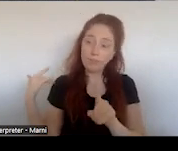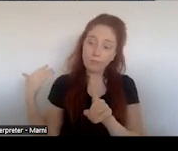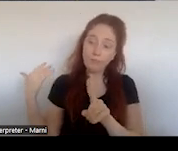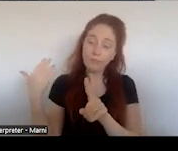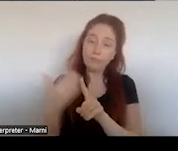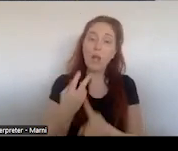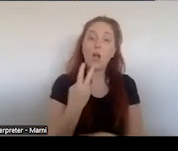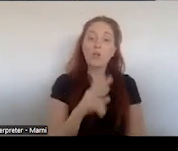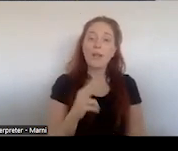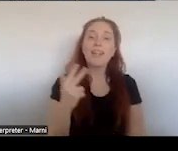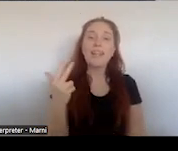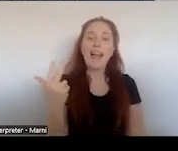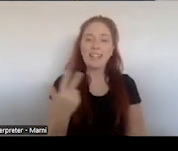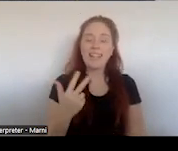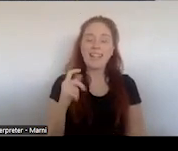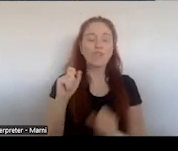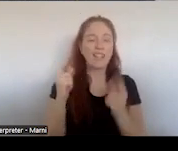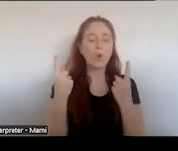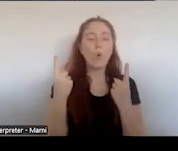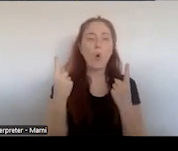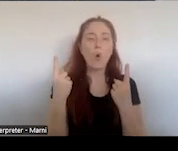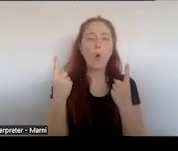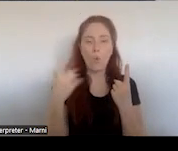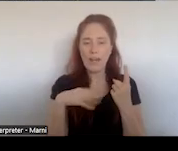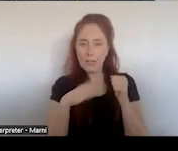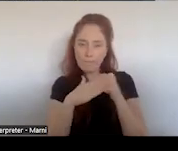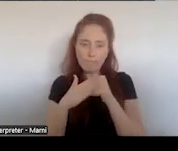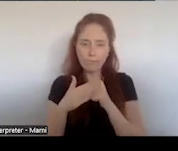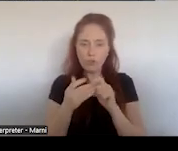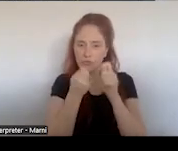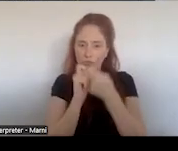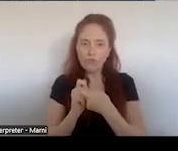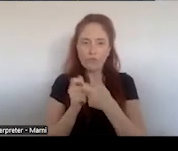but after that consultation, the Australian Government decided to renew the strategy as a